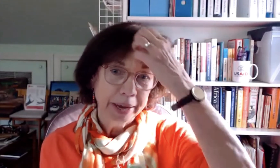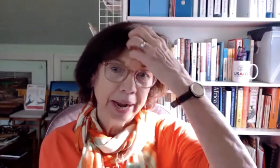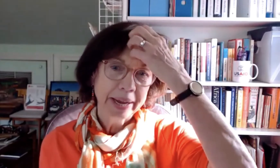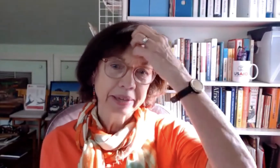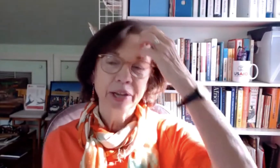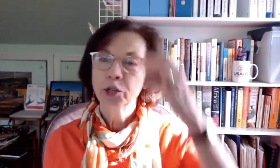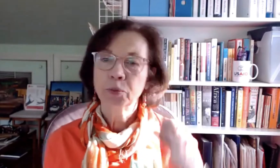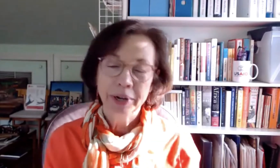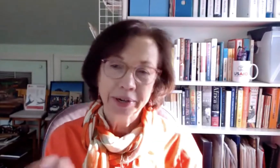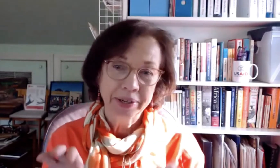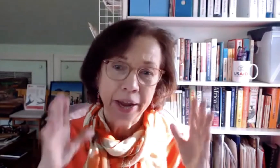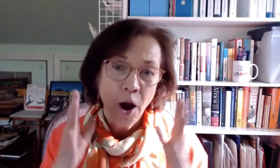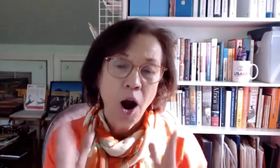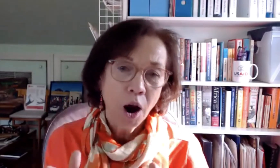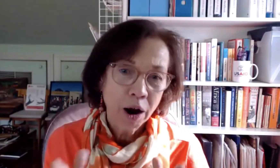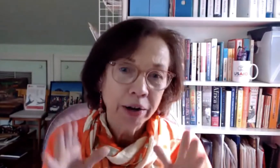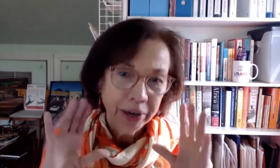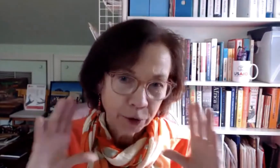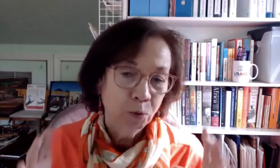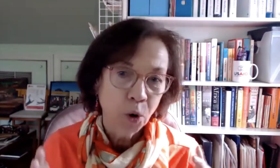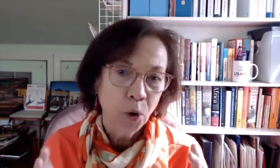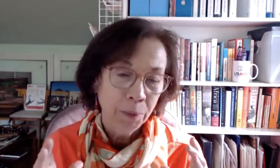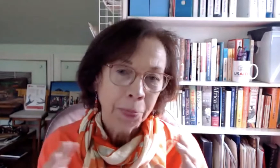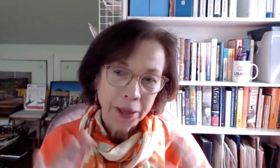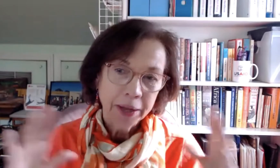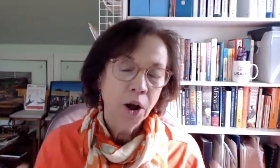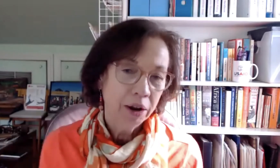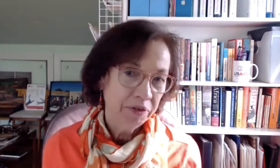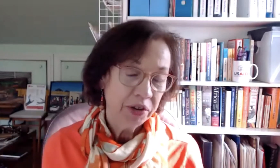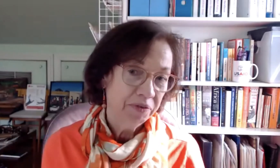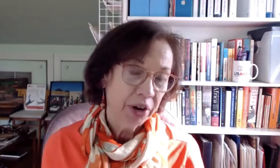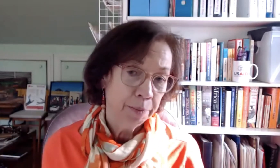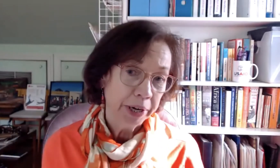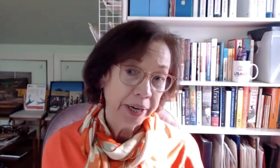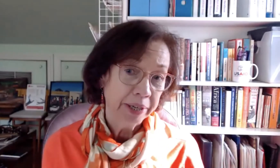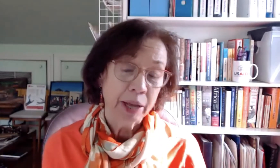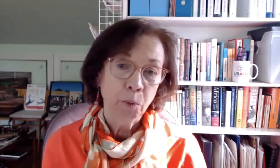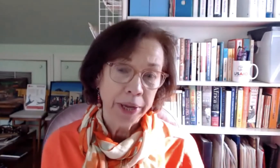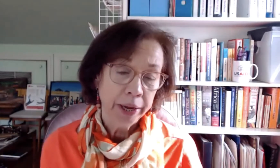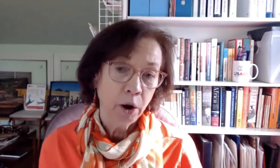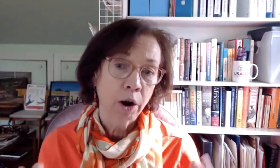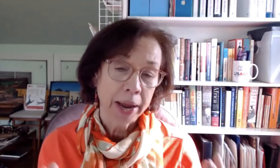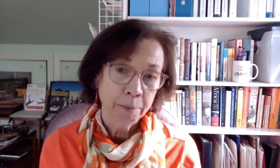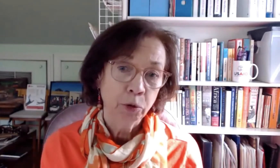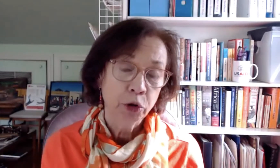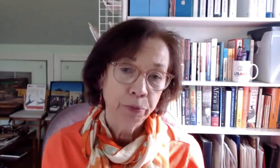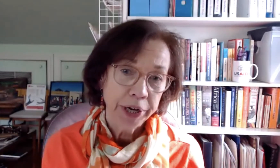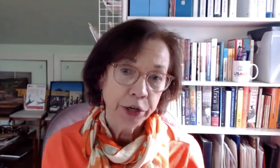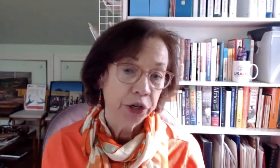And I guess I just wanted to say our little role in all of this environment is that we are able to reach